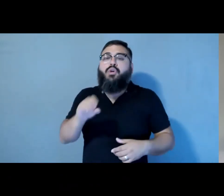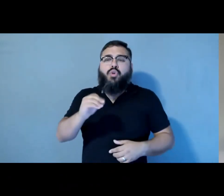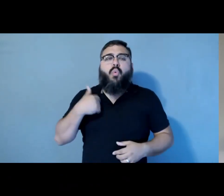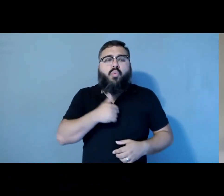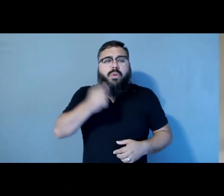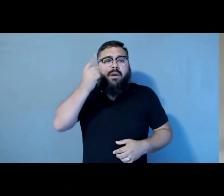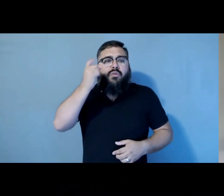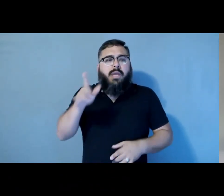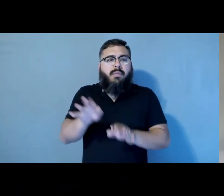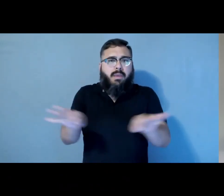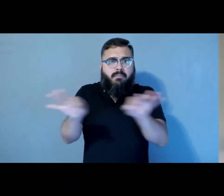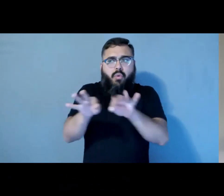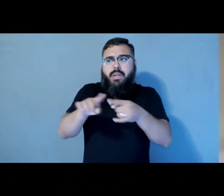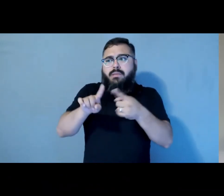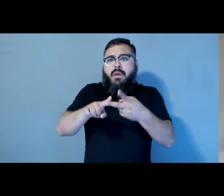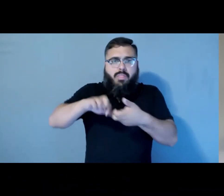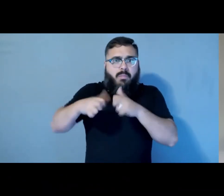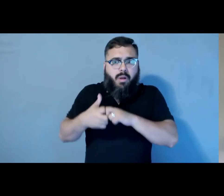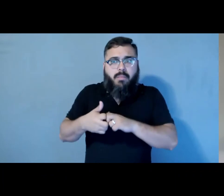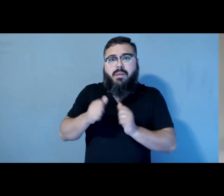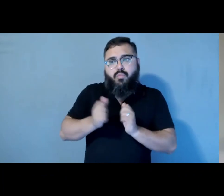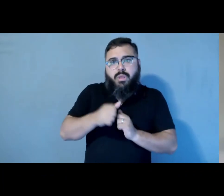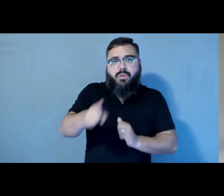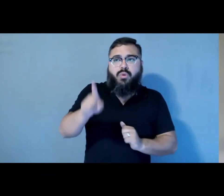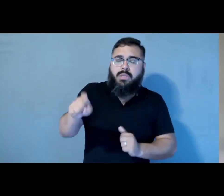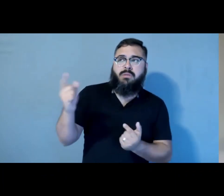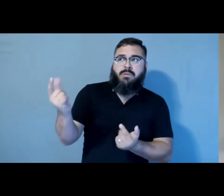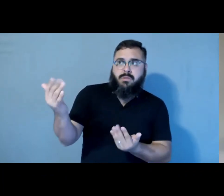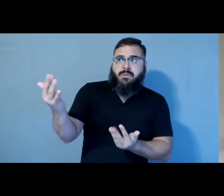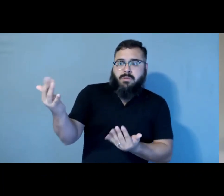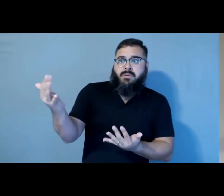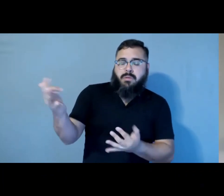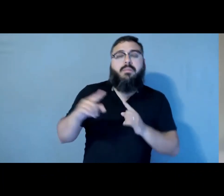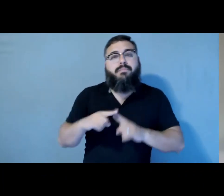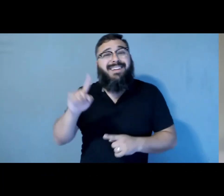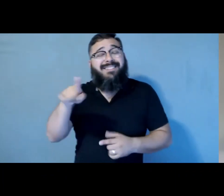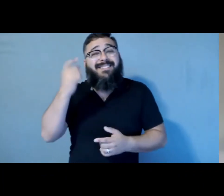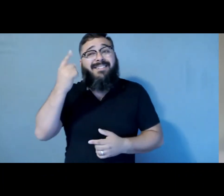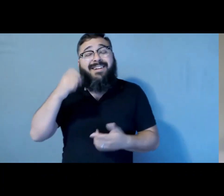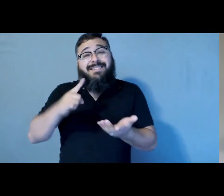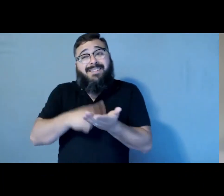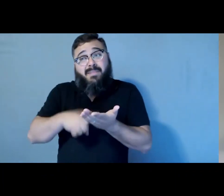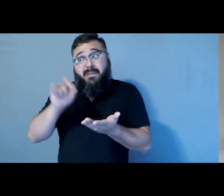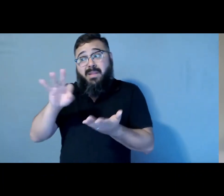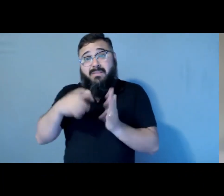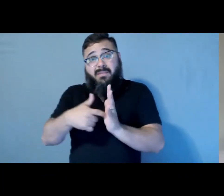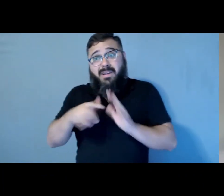and the problem with having a wait, but sometimes if it takes a long time and it's a very frustrating process,